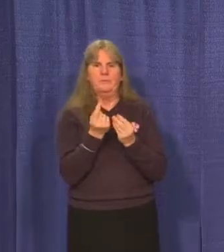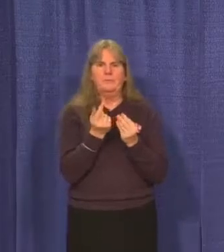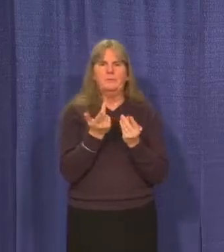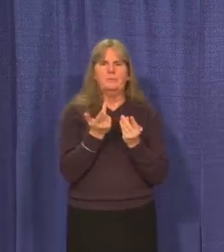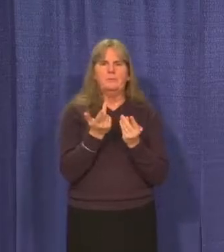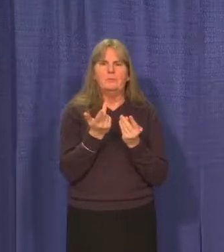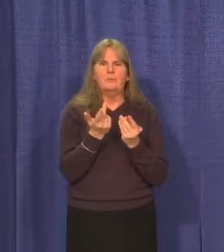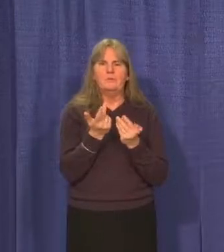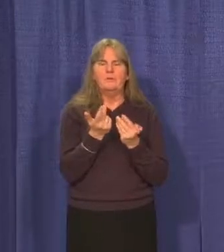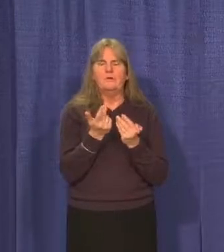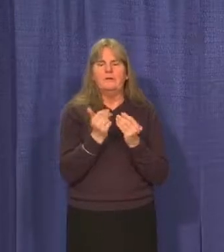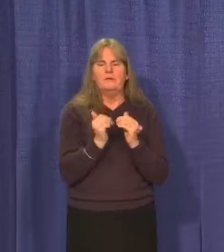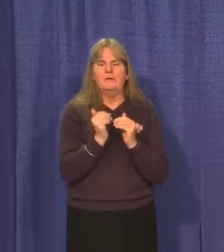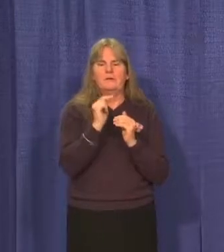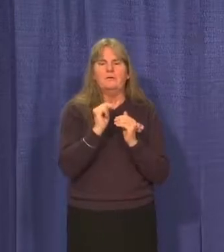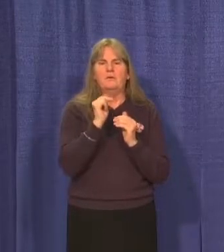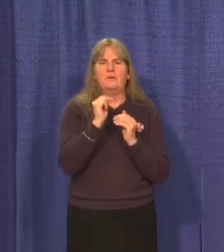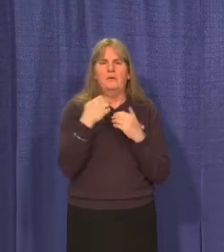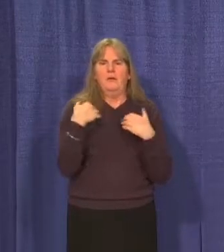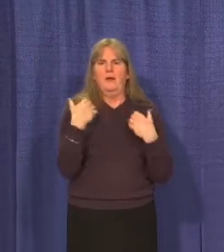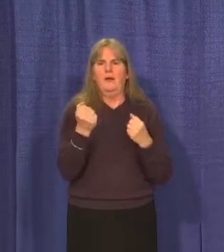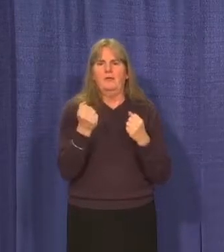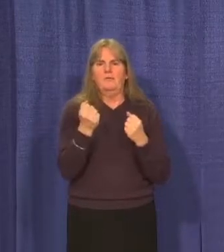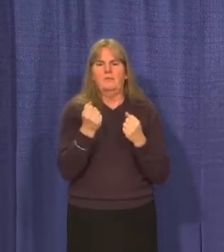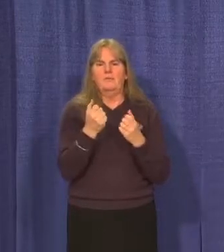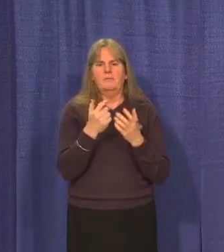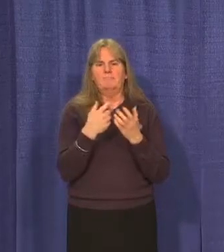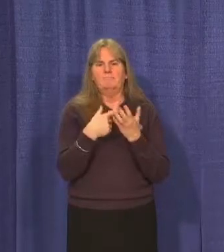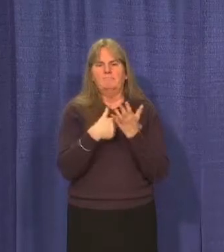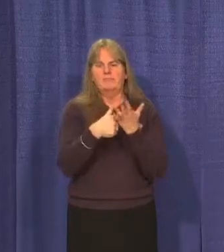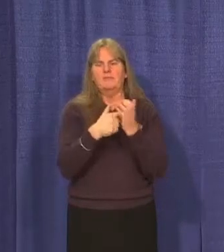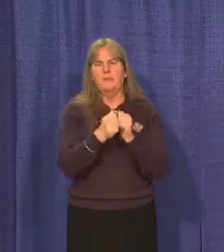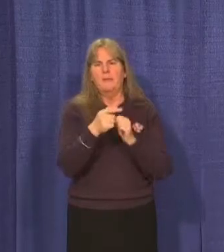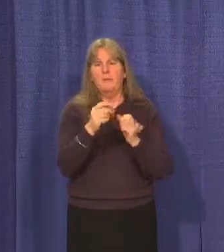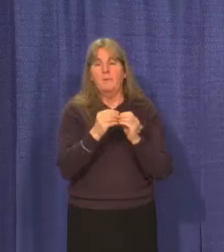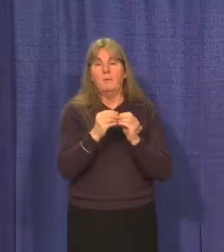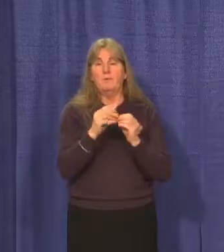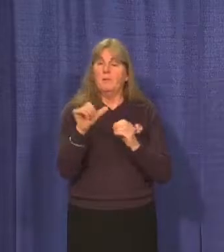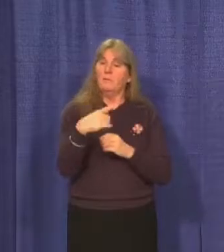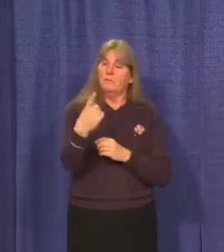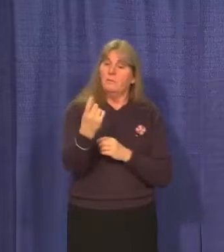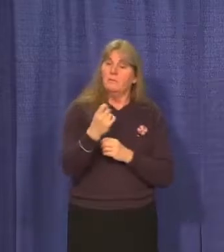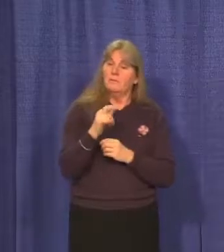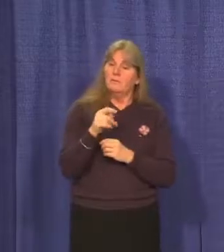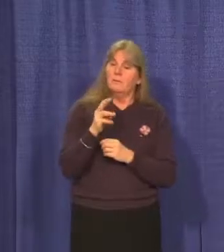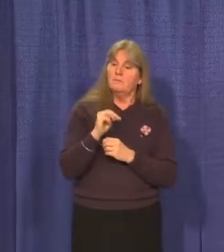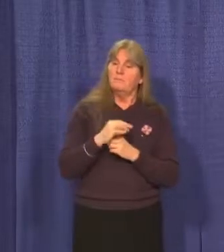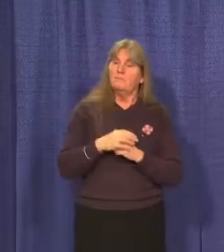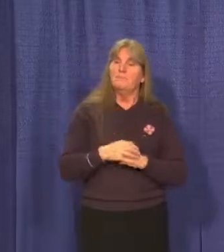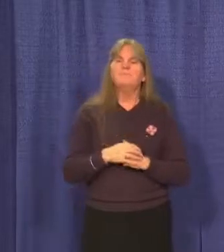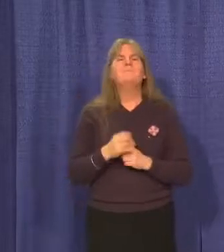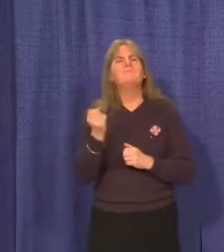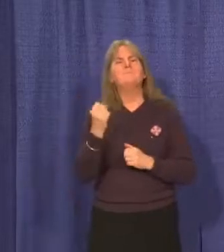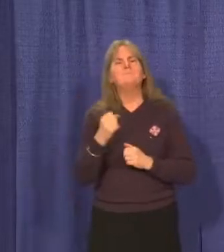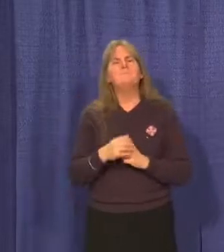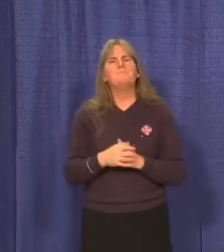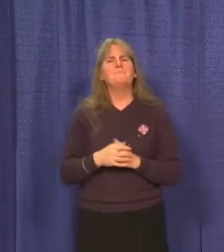with our counterparts in BC northern health. Pat: Follow-up? Reporter: Yes.